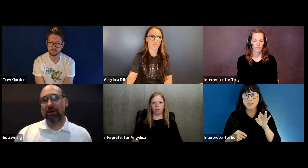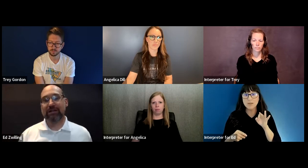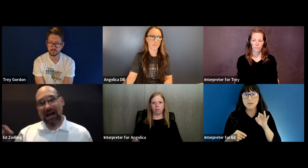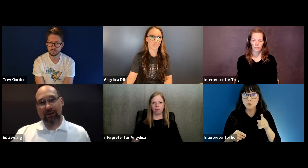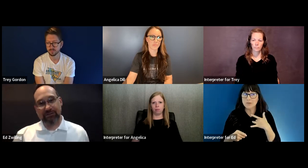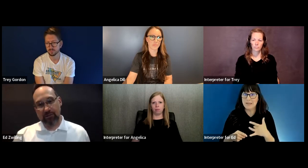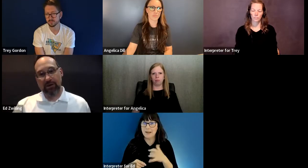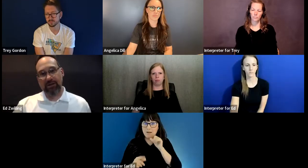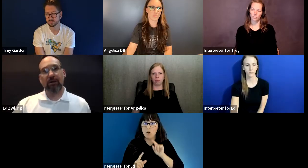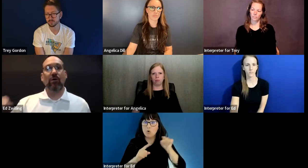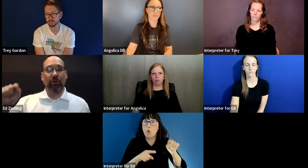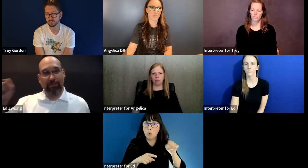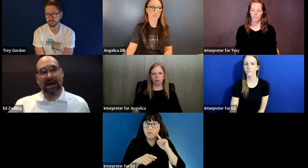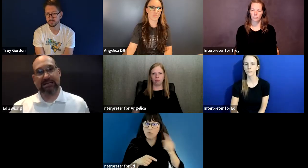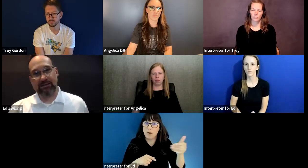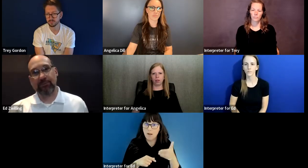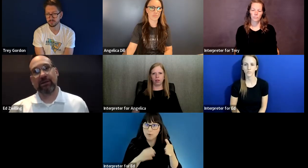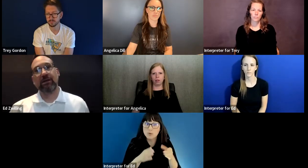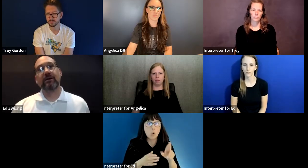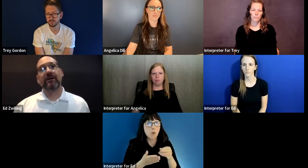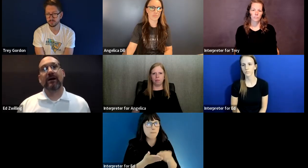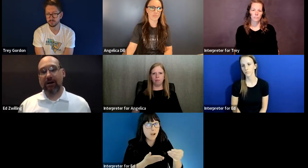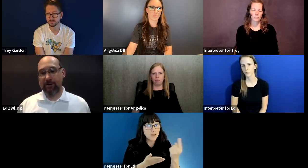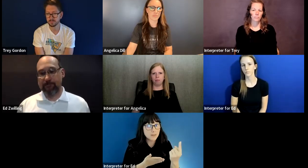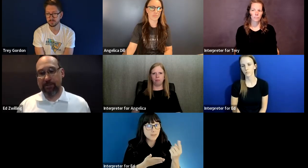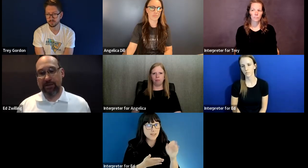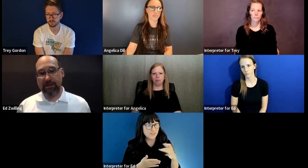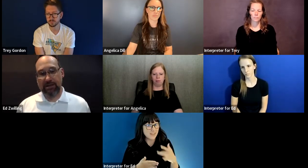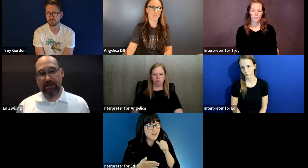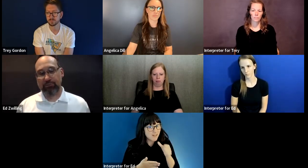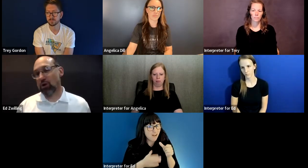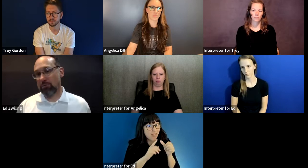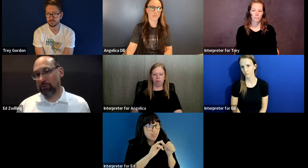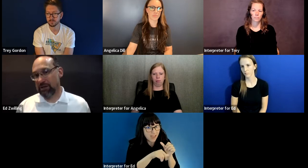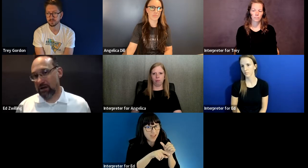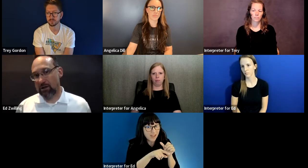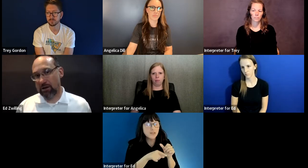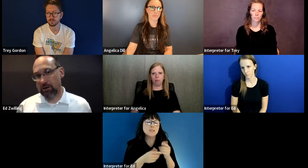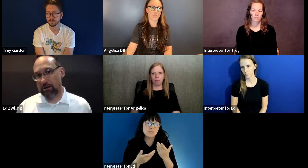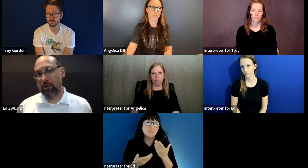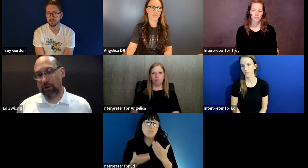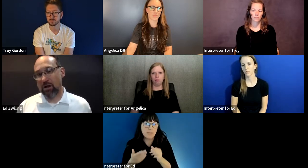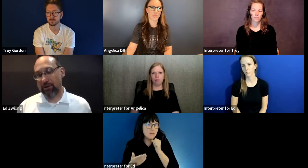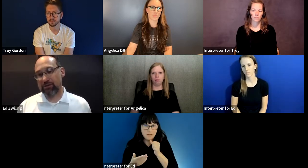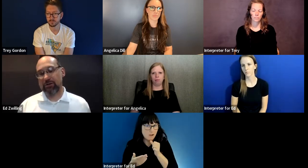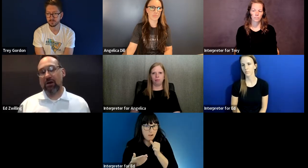to hire somebody or to buy something um then it's probably not a a public accommodation